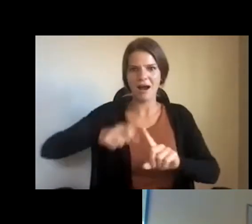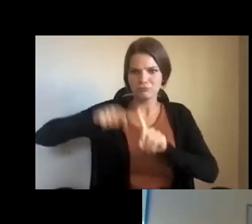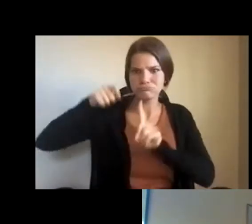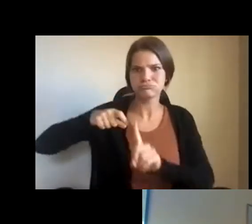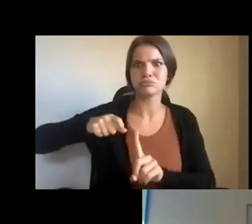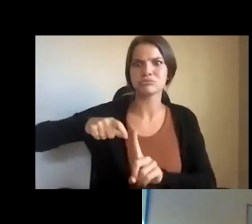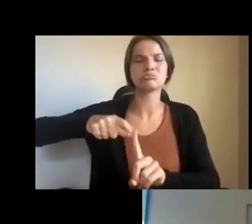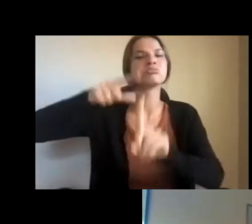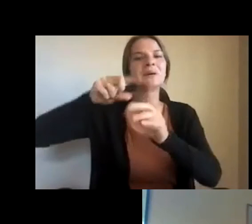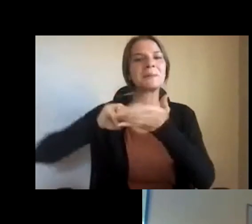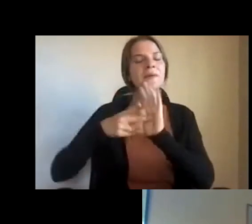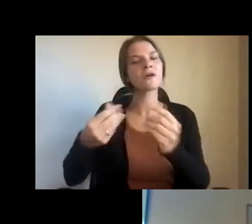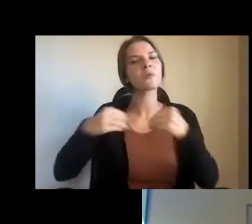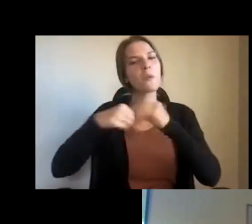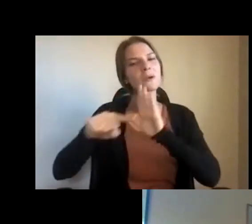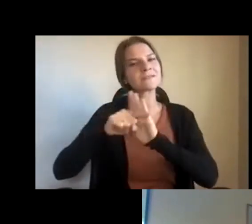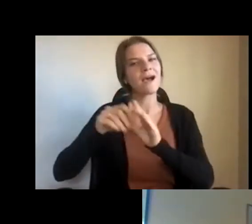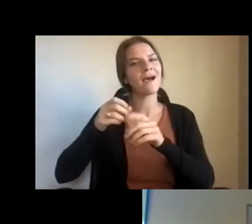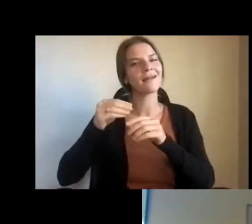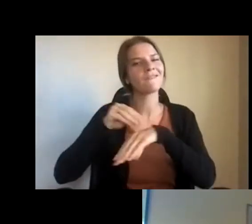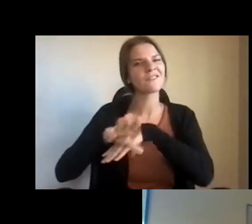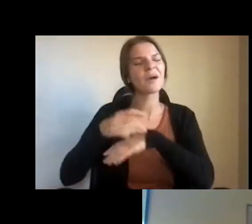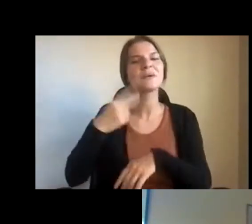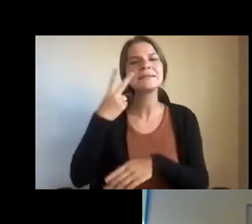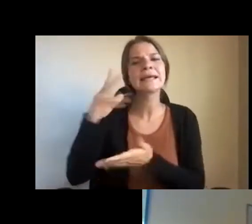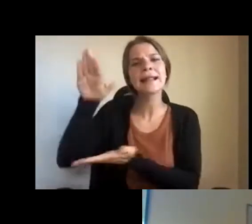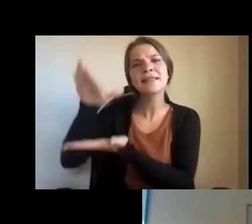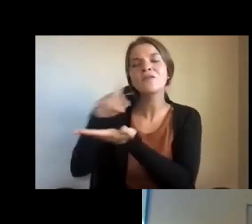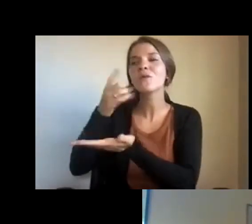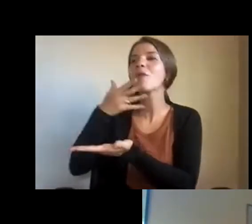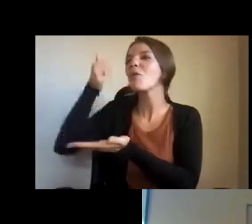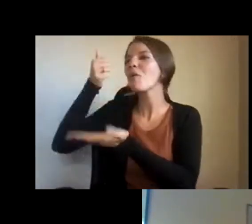might have more side effects. We're seeing it less in our older adult populations. There's